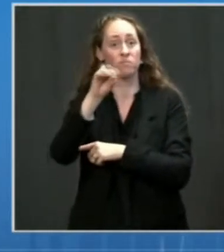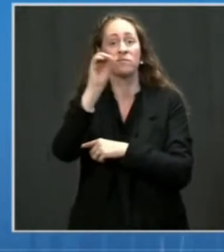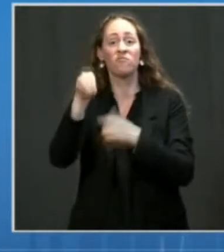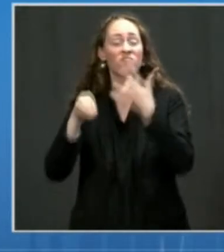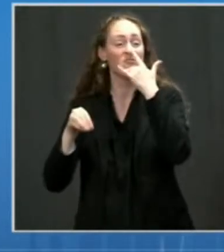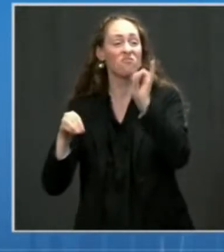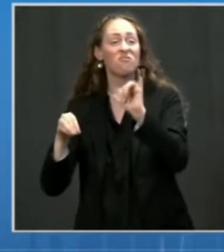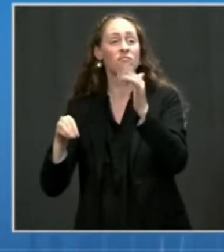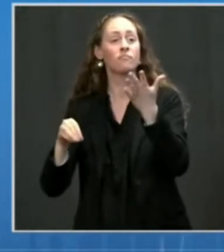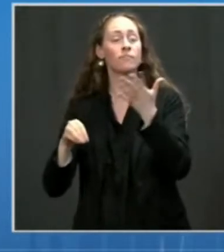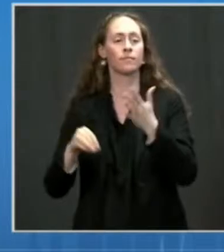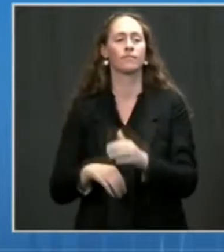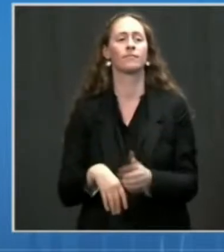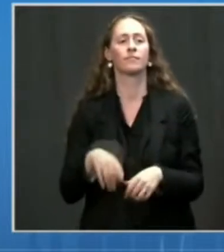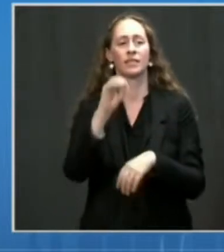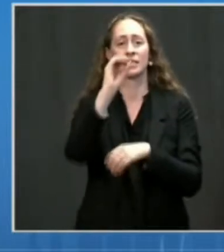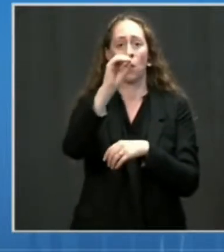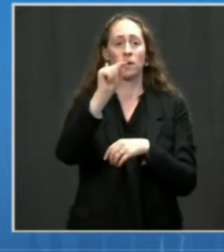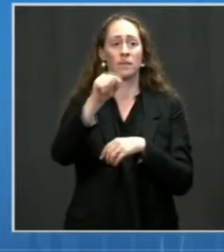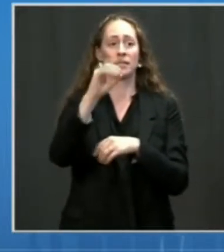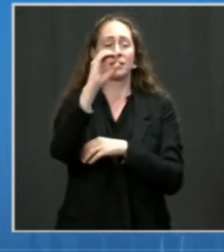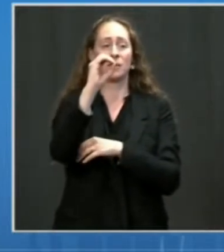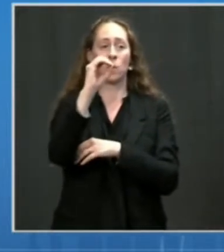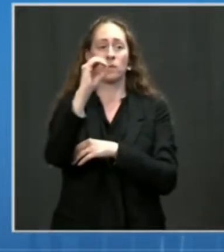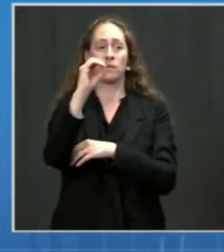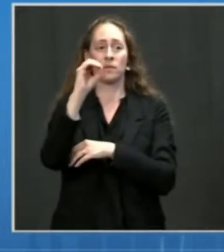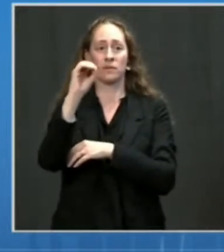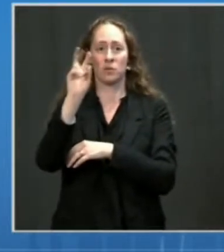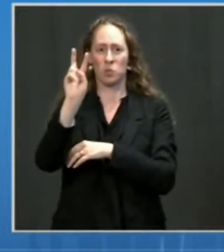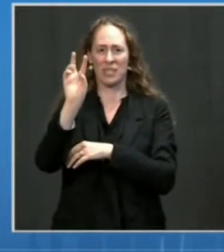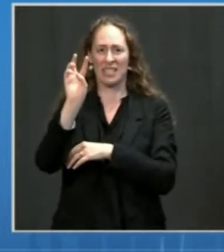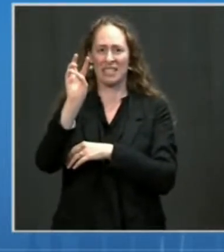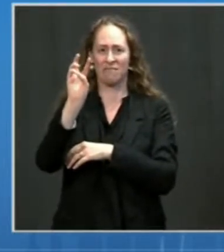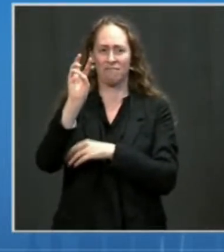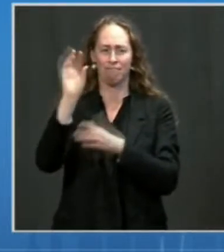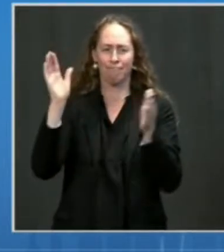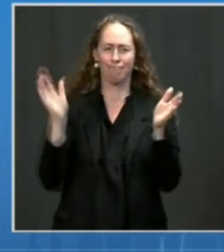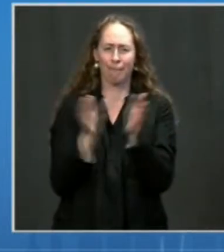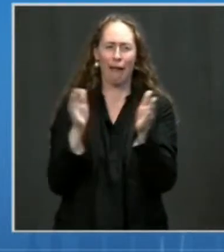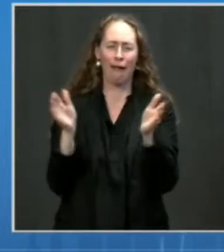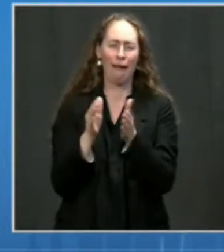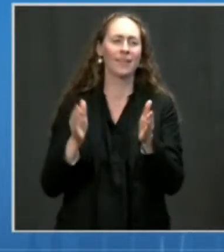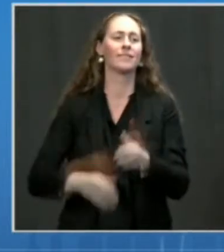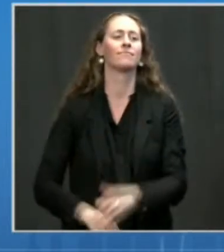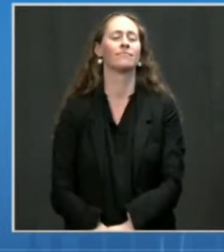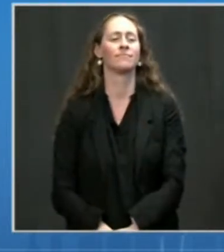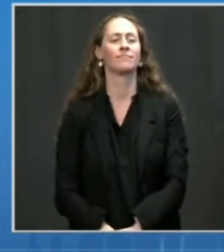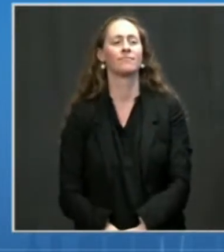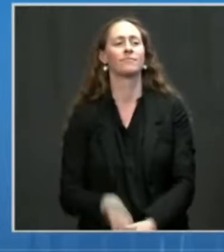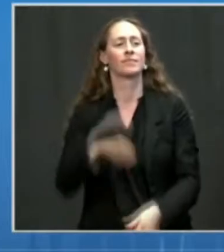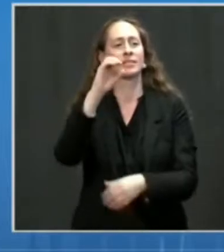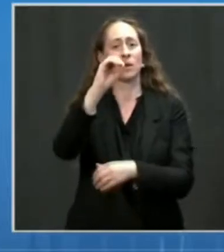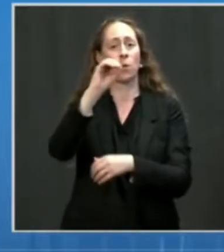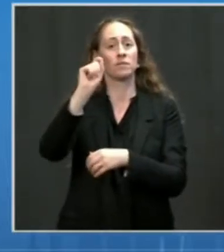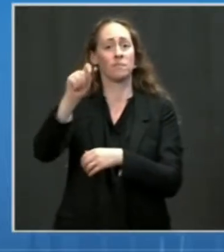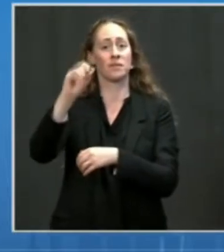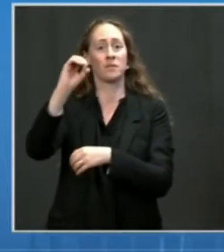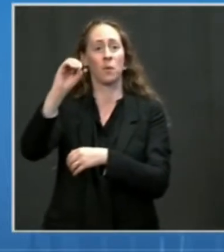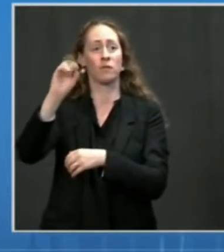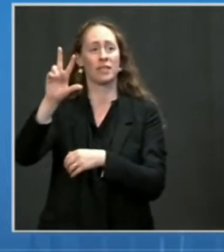BREAK-THROUGH CASES, ON MULTIPLE OCCASIONS, LIKE D.C.